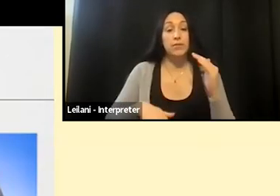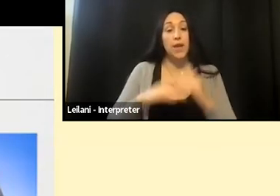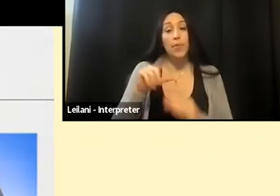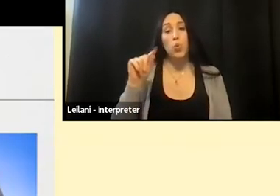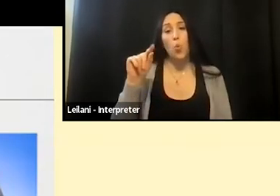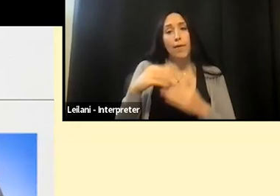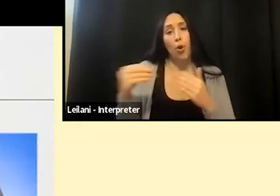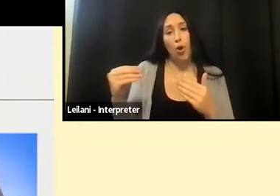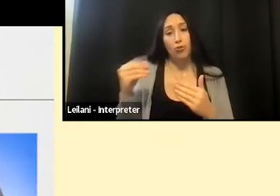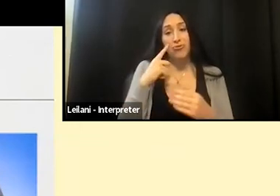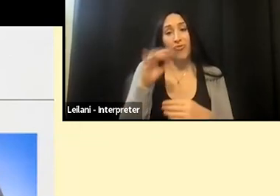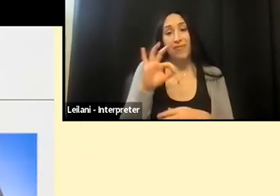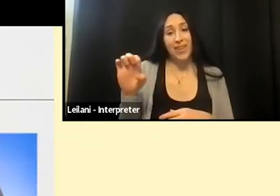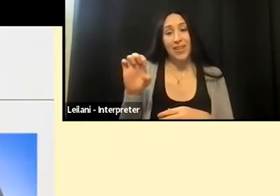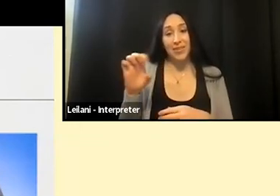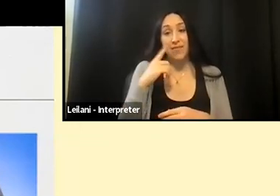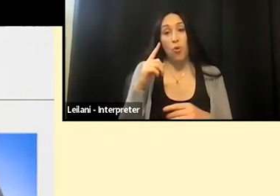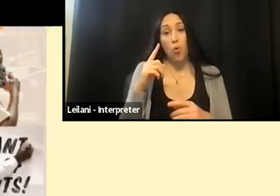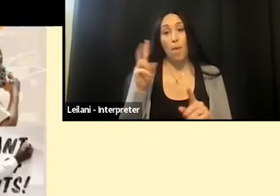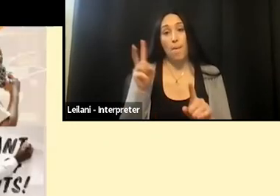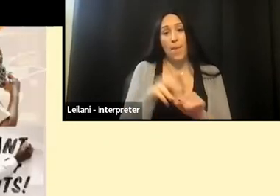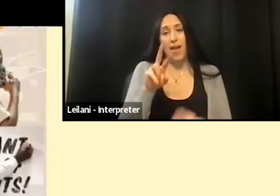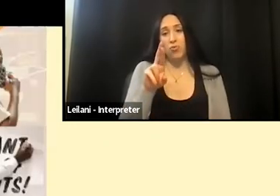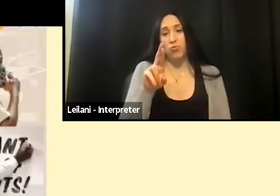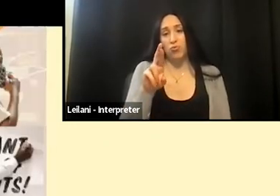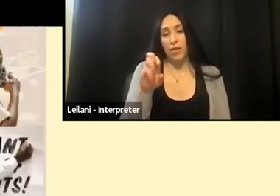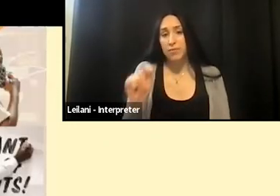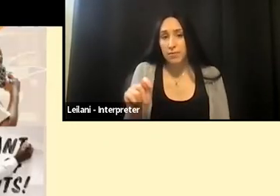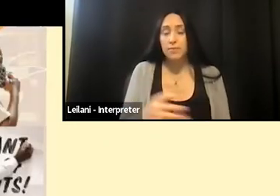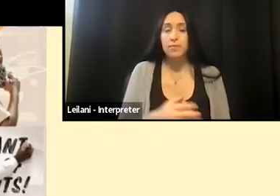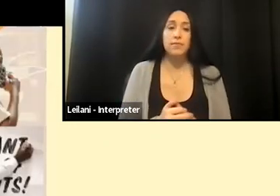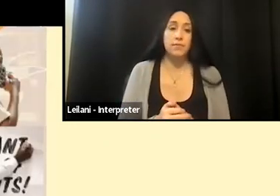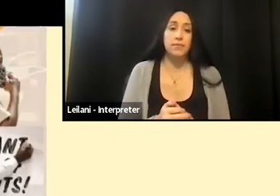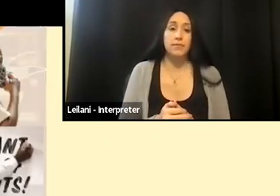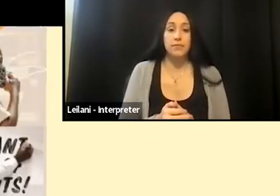So, again, we think it's possible, and these are some of the interventions that we're advocating for.